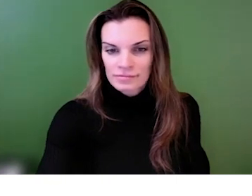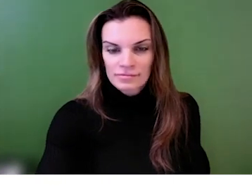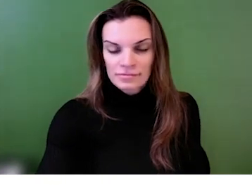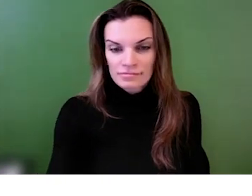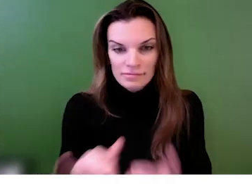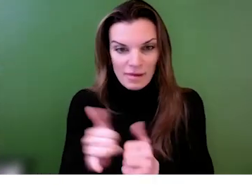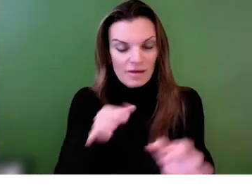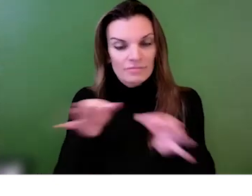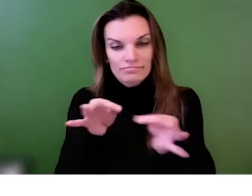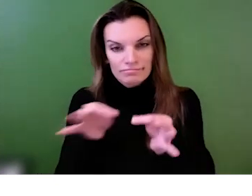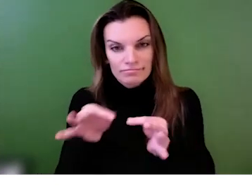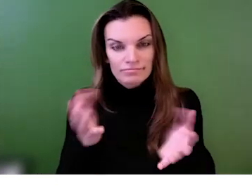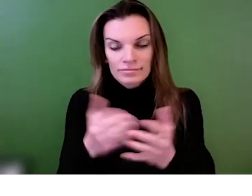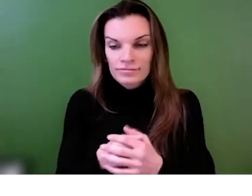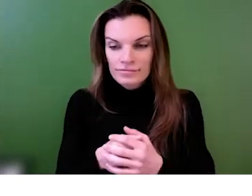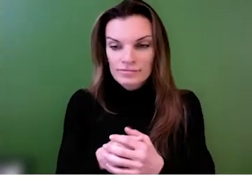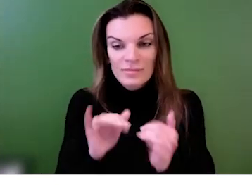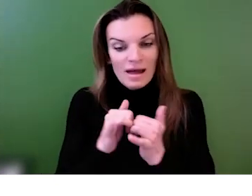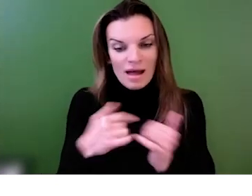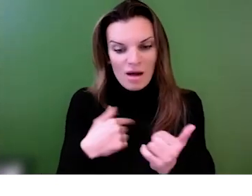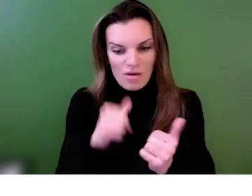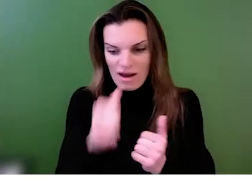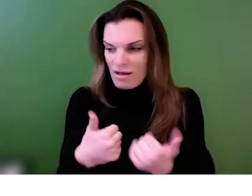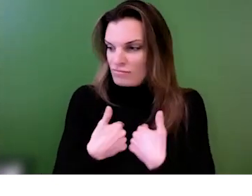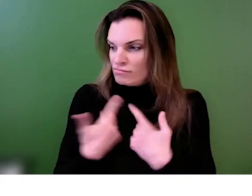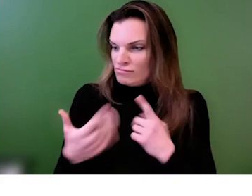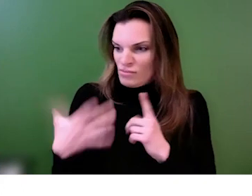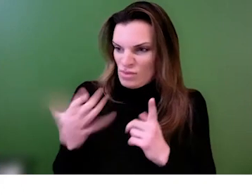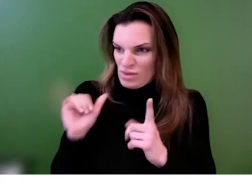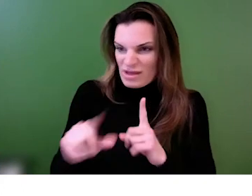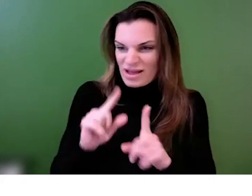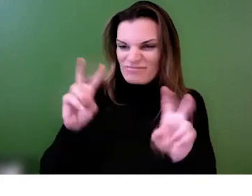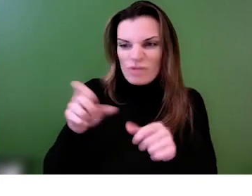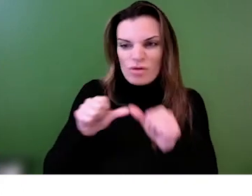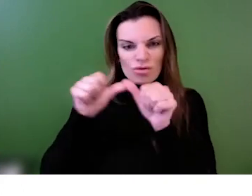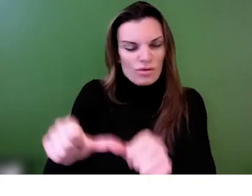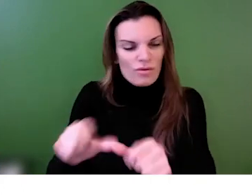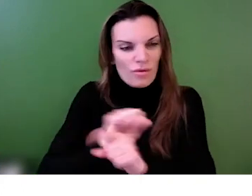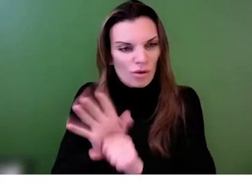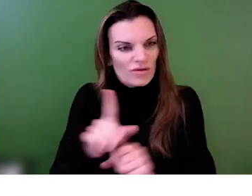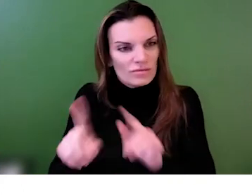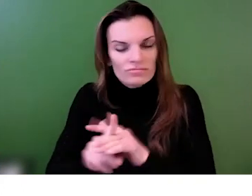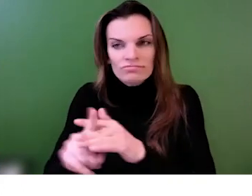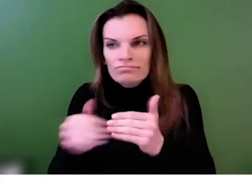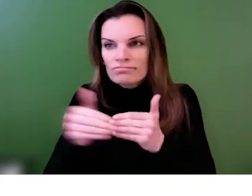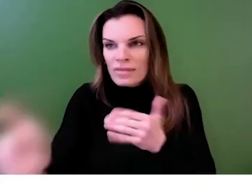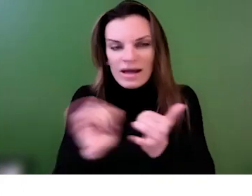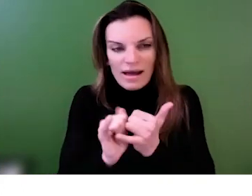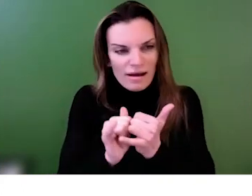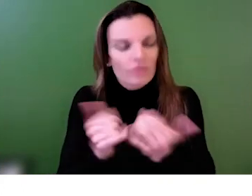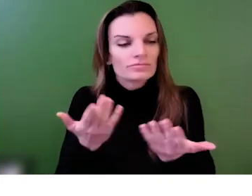get long COVID is to not get COVID. So continuing to mask in